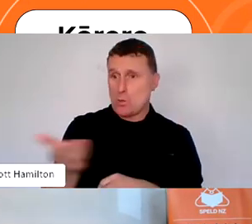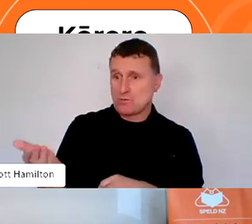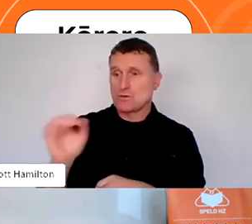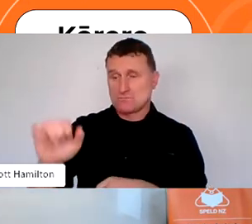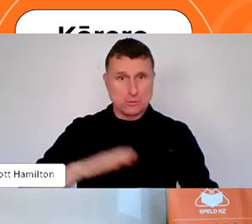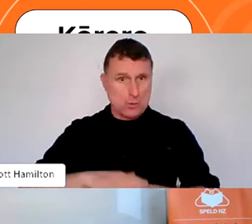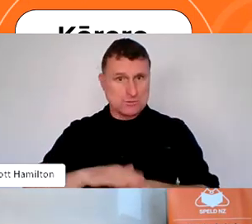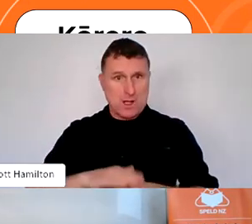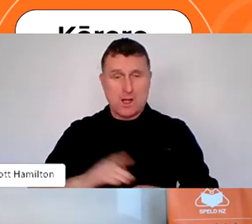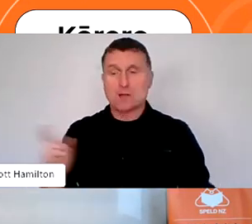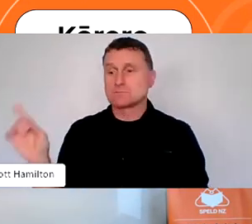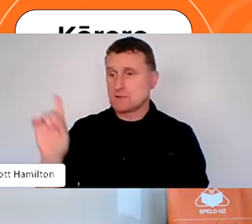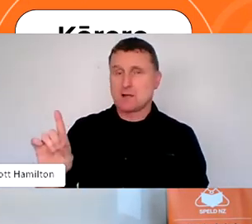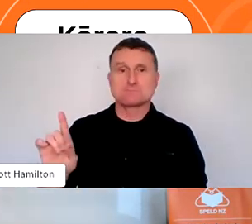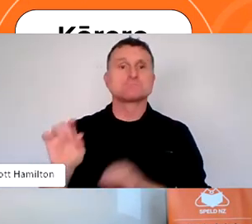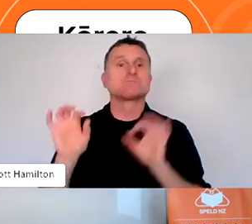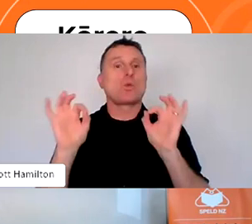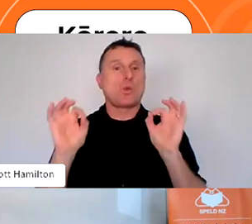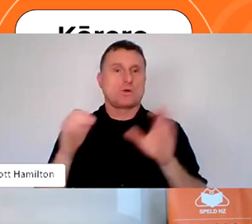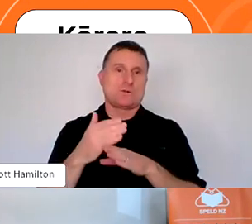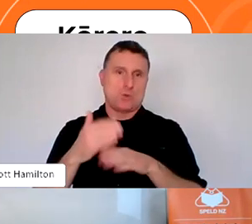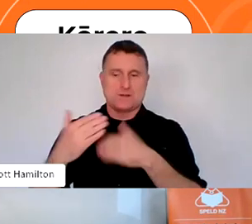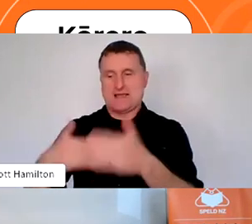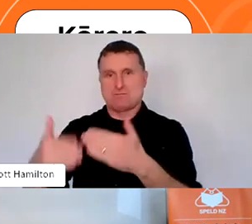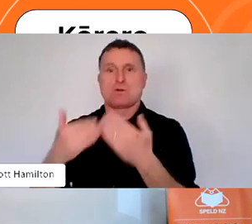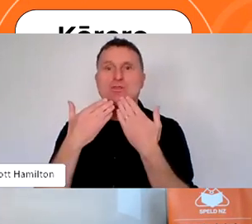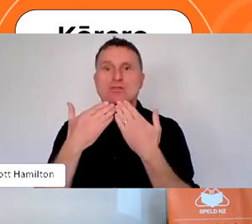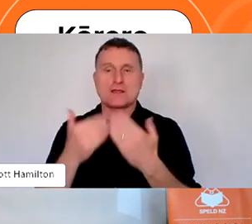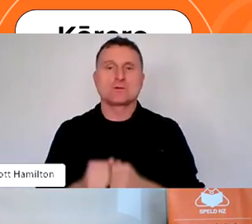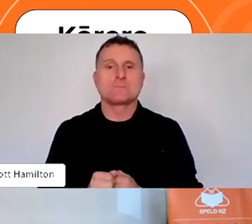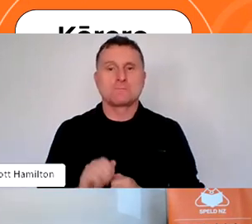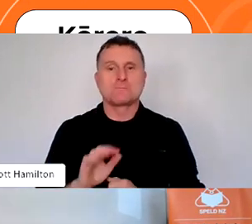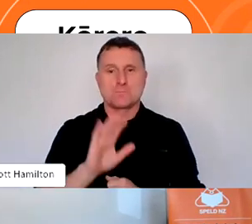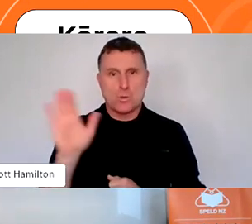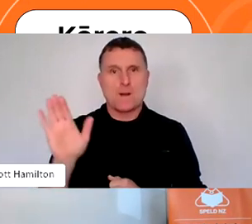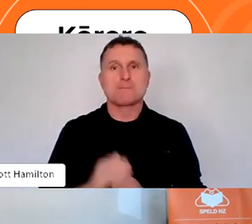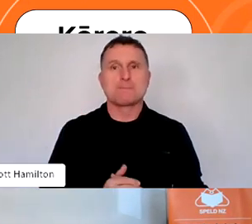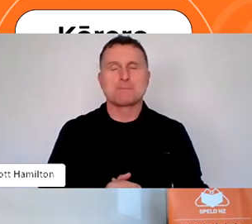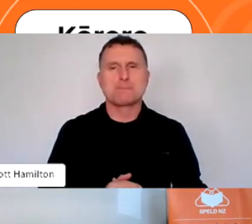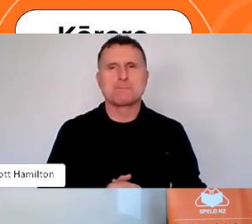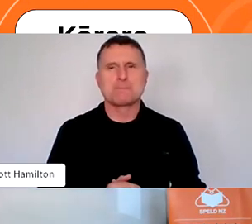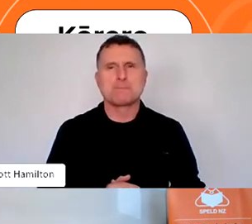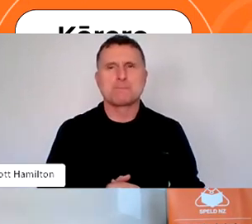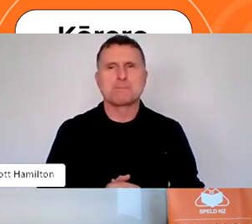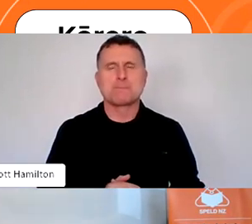up the awesome mahi. Kia ora. Kia ora. Thank you so much, what an